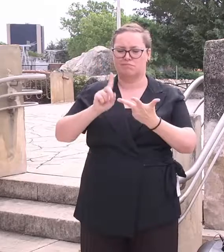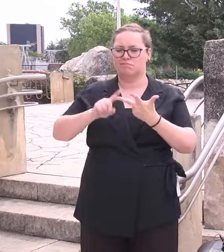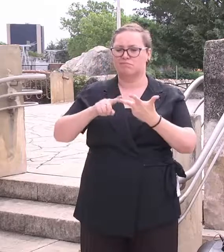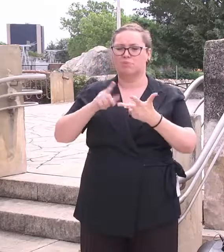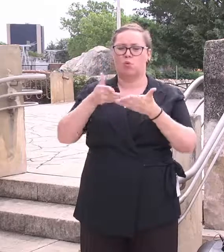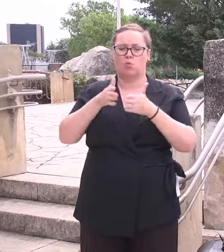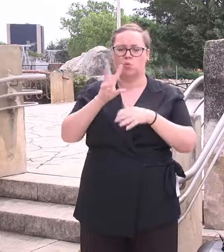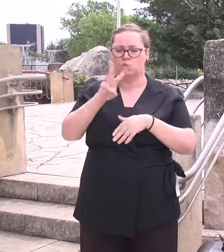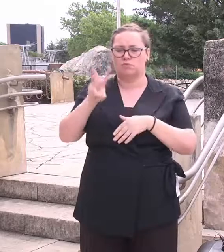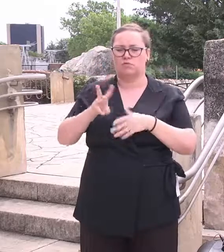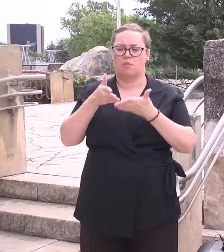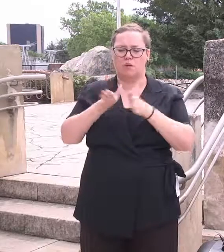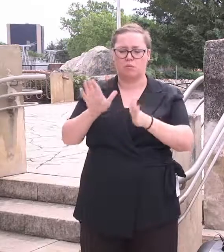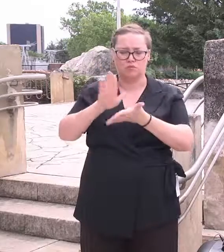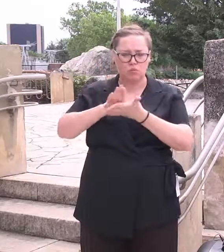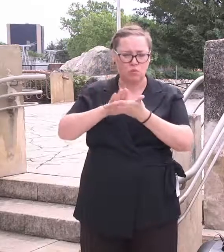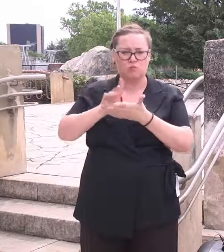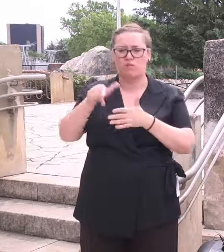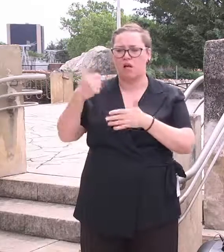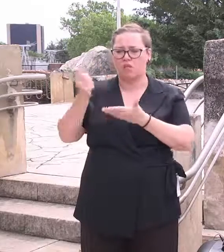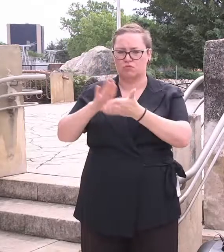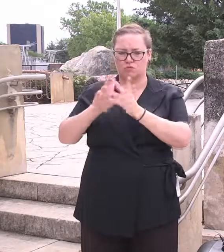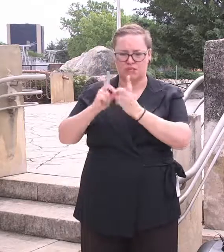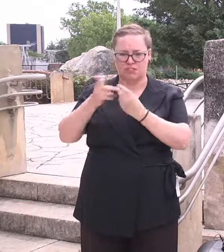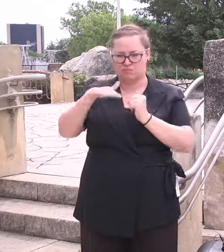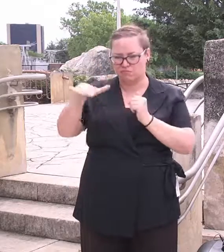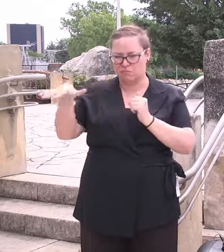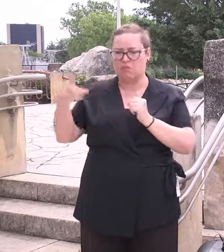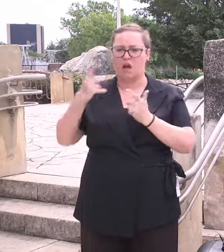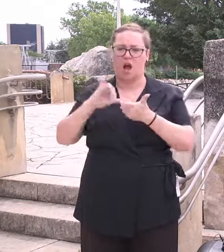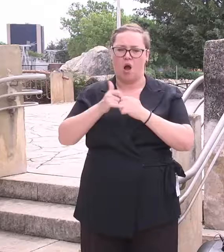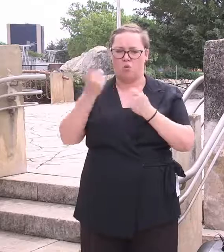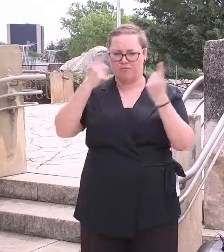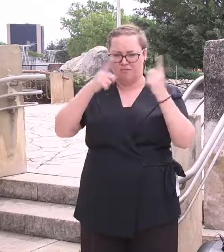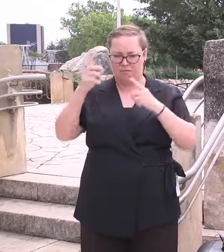other school districts in the region to leverage resources and align services to